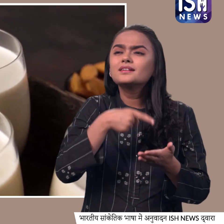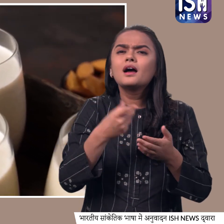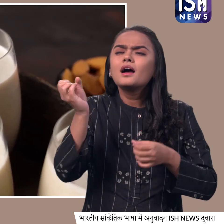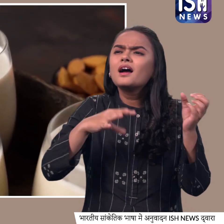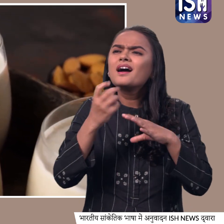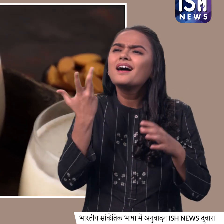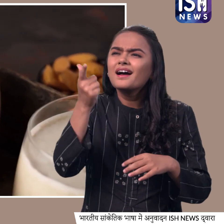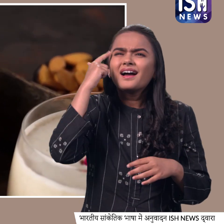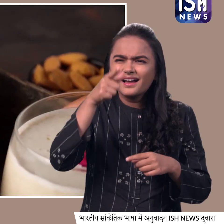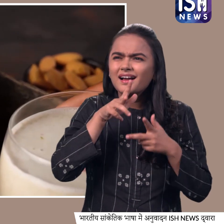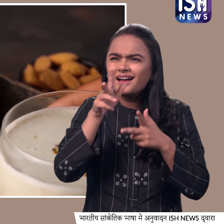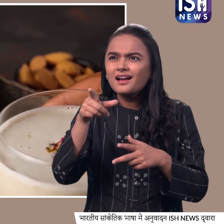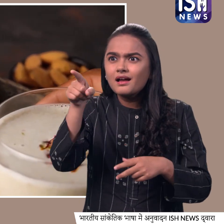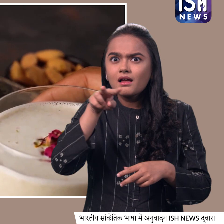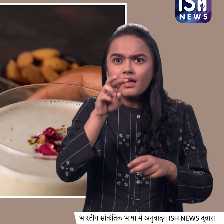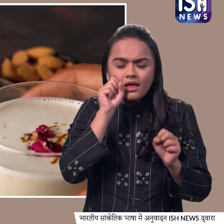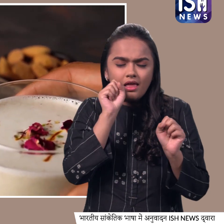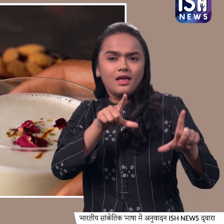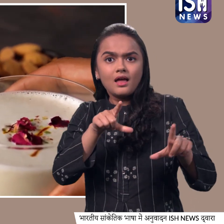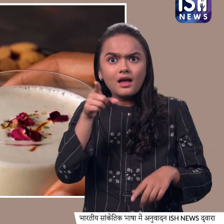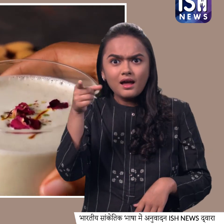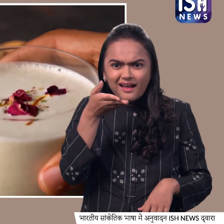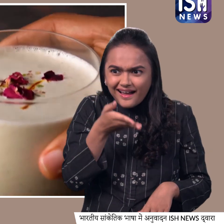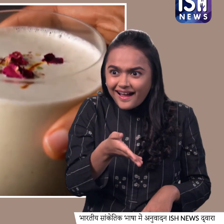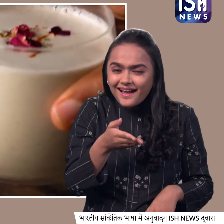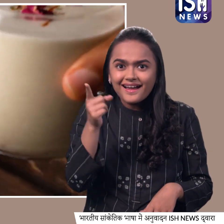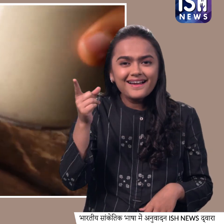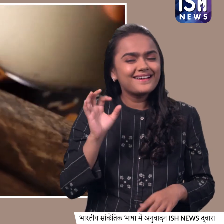When you tell them what this thandai is made of, they will be surprised.